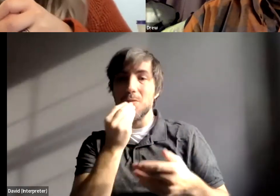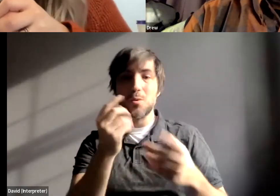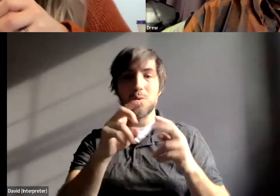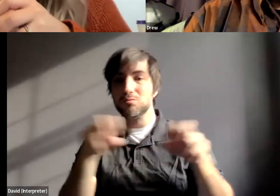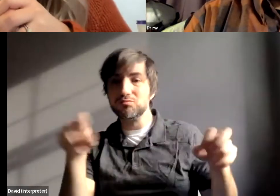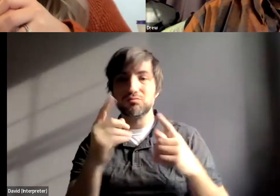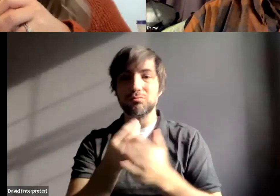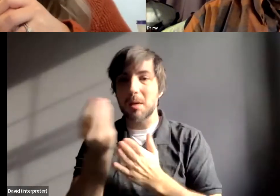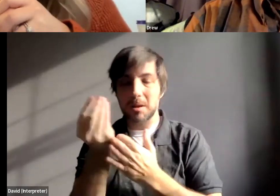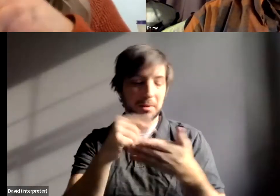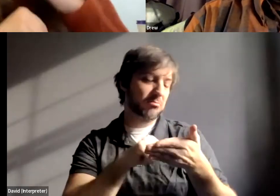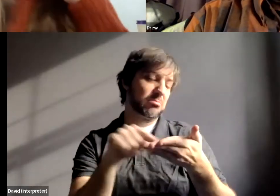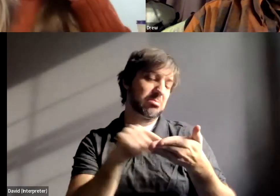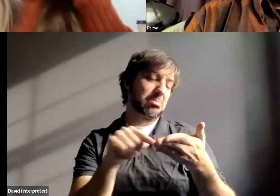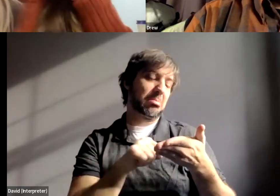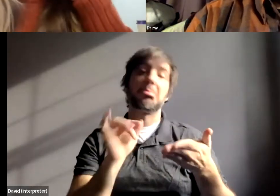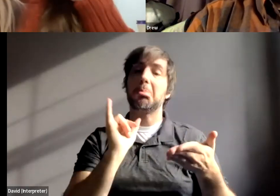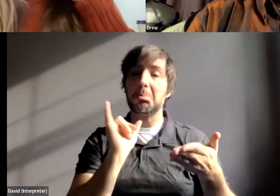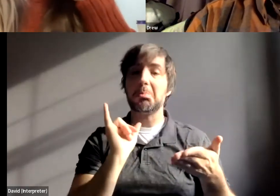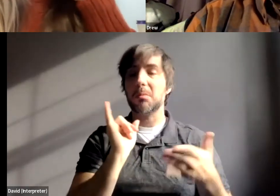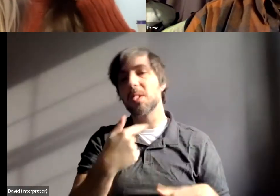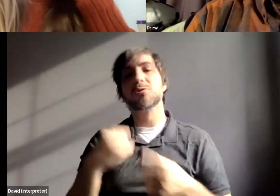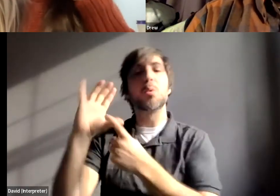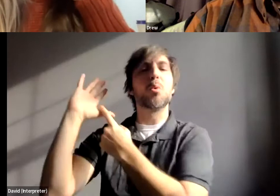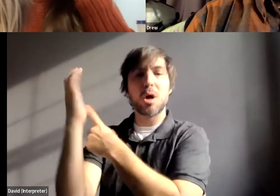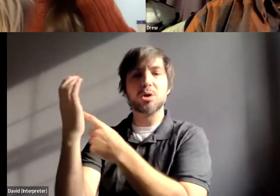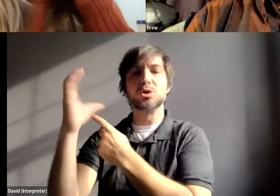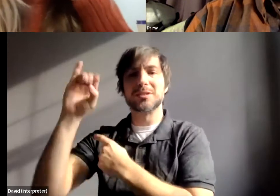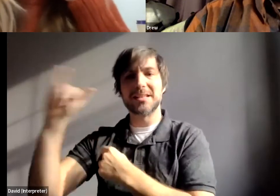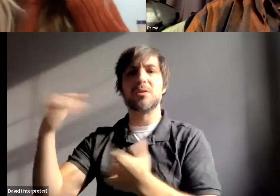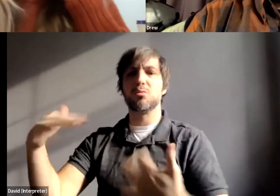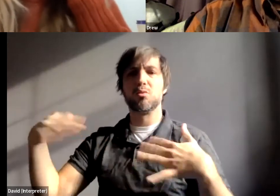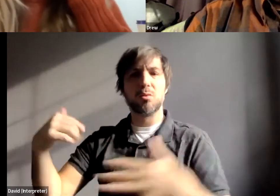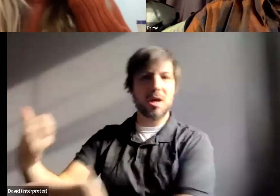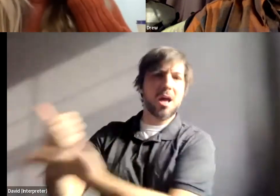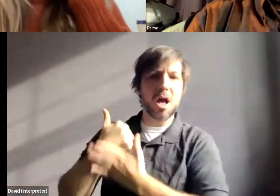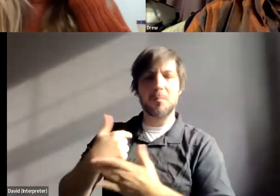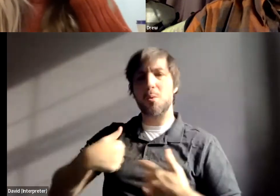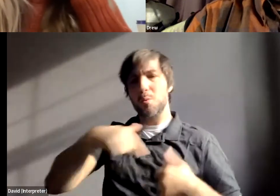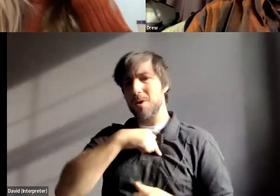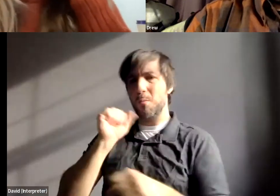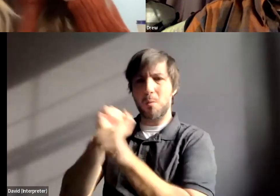about our partnership with culture city. We have been a partner with them since 2019, I believe. Our goal